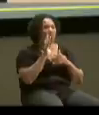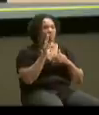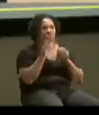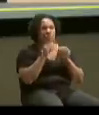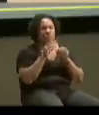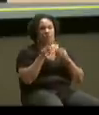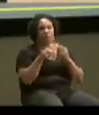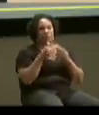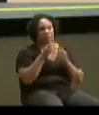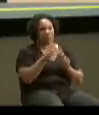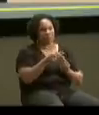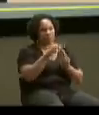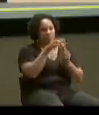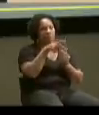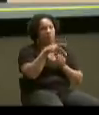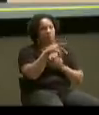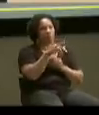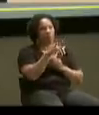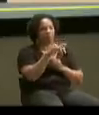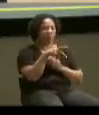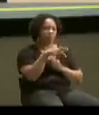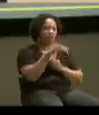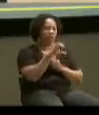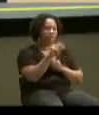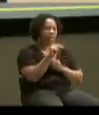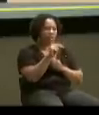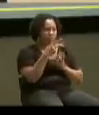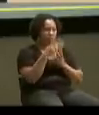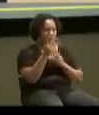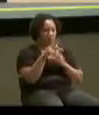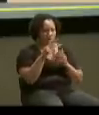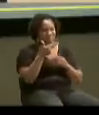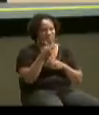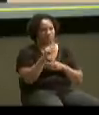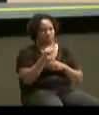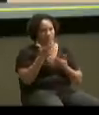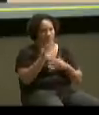THAT'S WHY WE WILL TALK ABOUT A SPECIAL PILOT PROGRAM THAT WE'VE